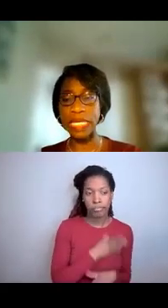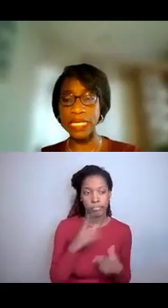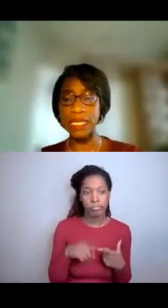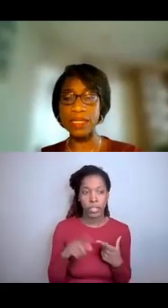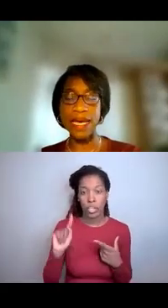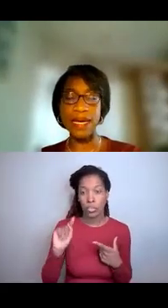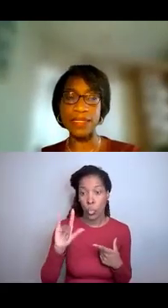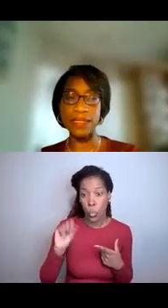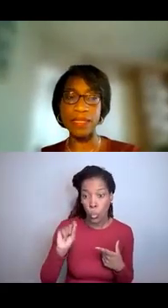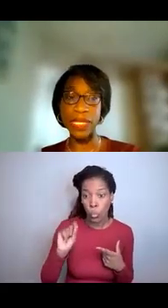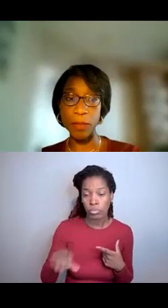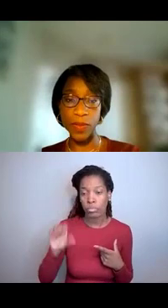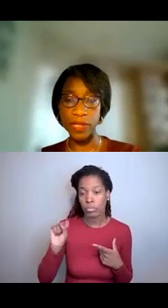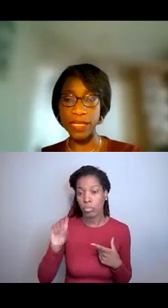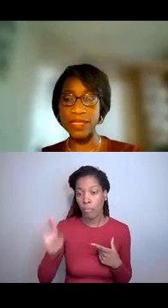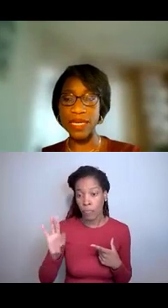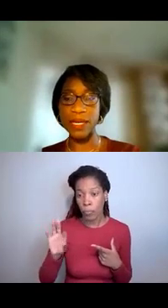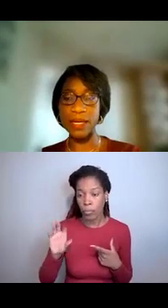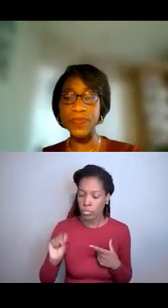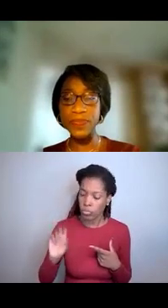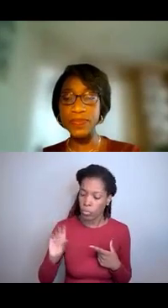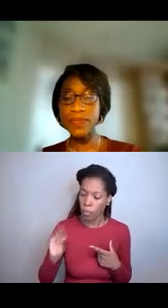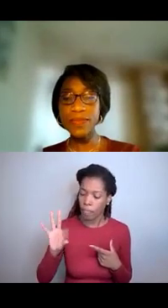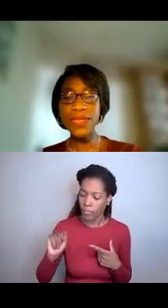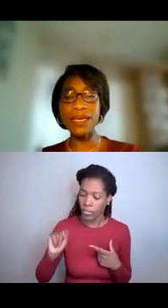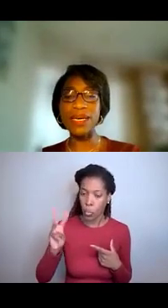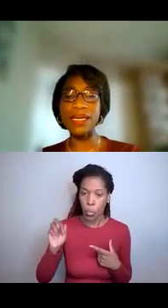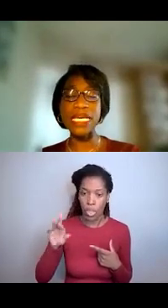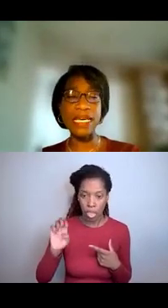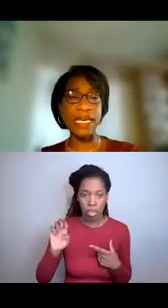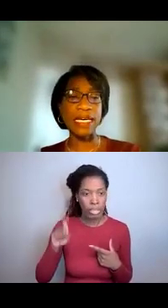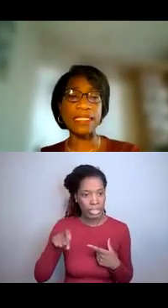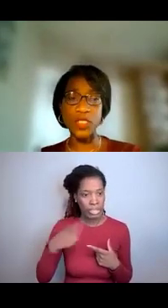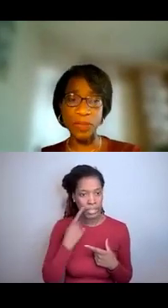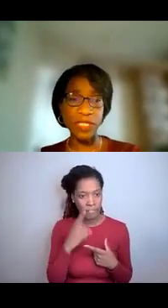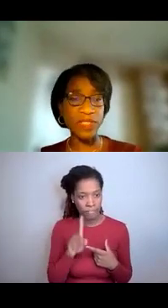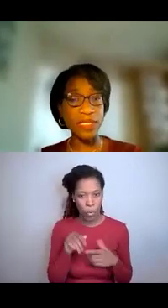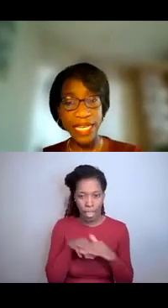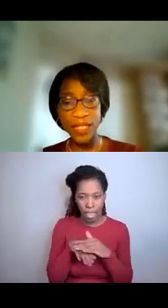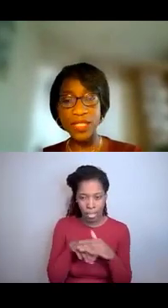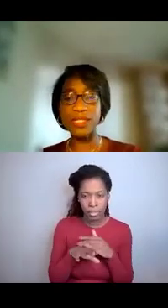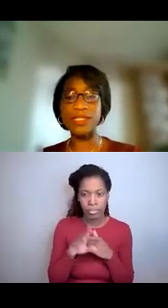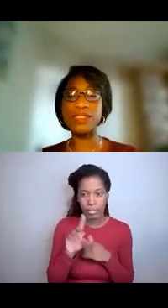needed to access and manipulate the data, and a description of the standards